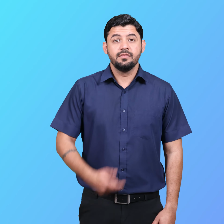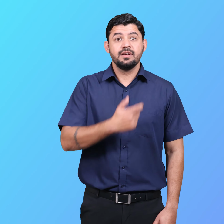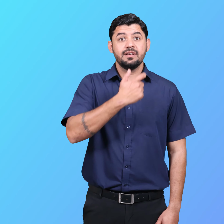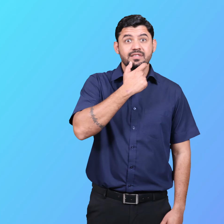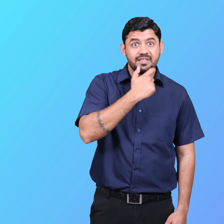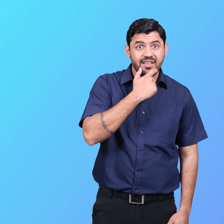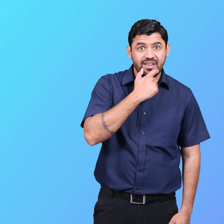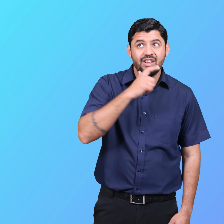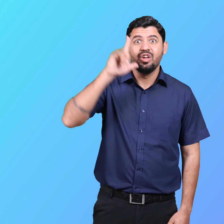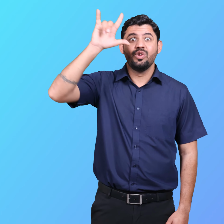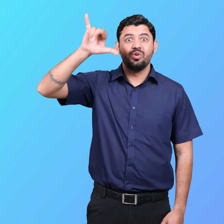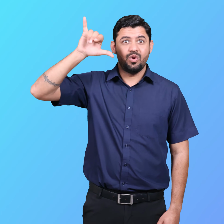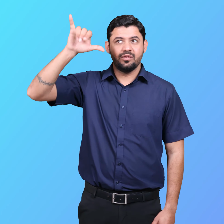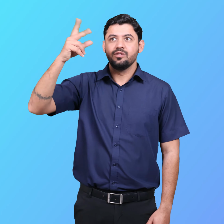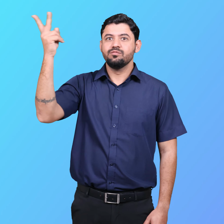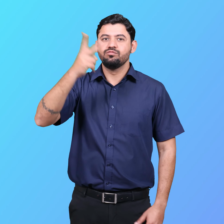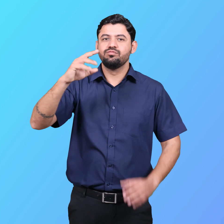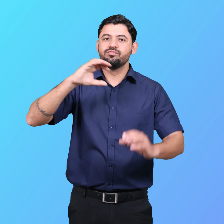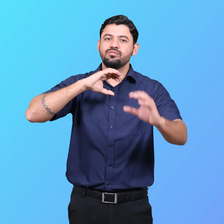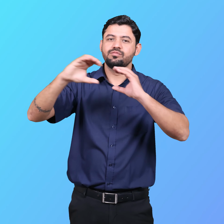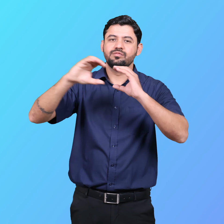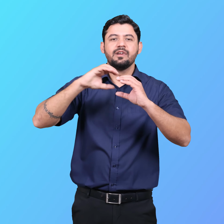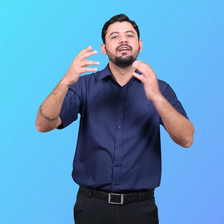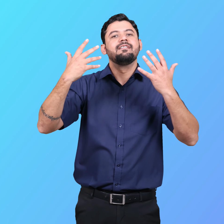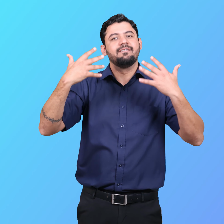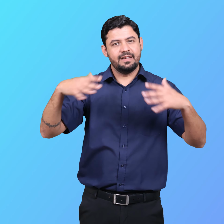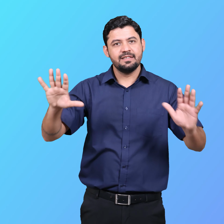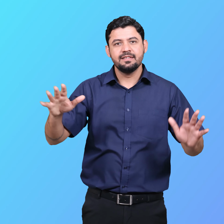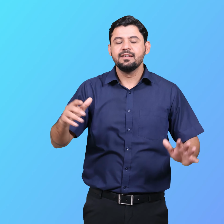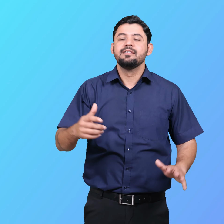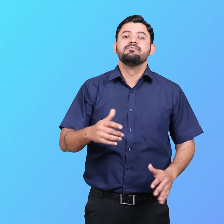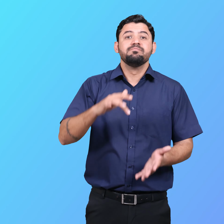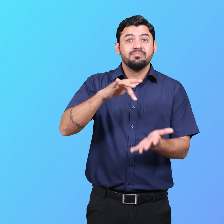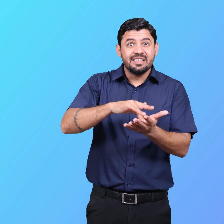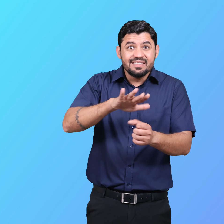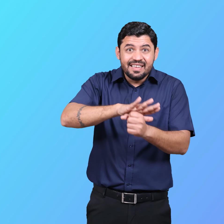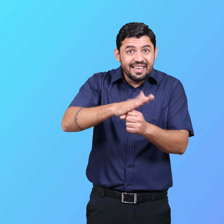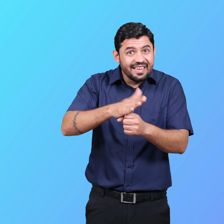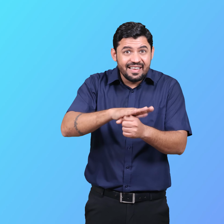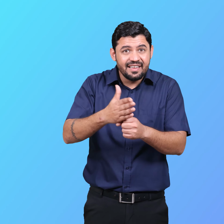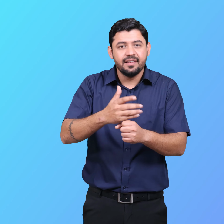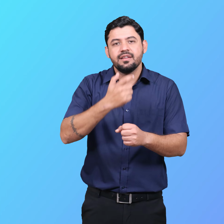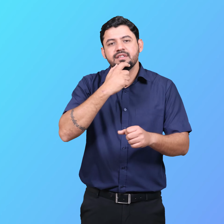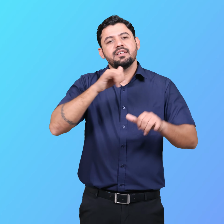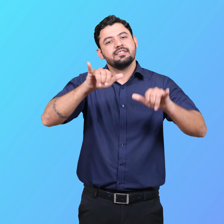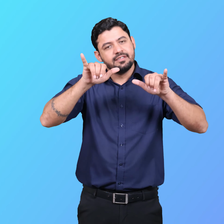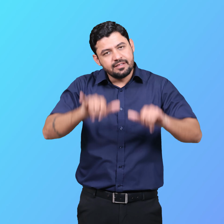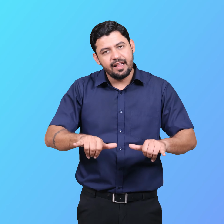So Isaac settled in Gerar.